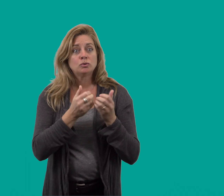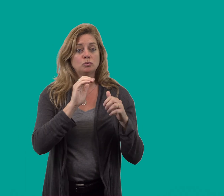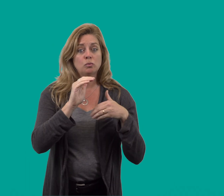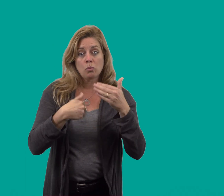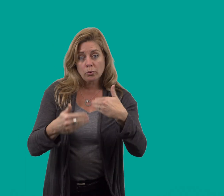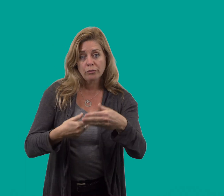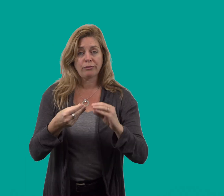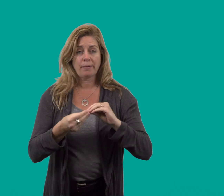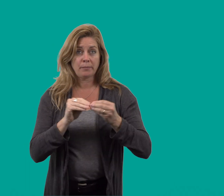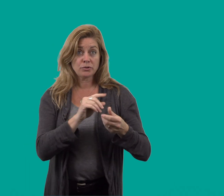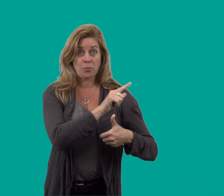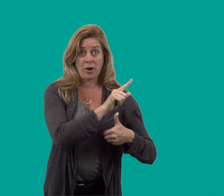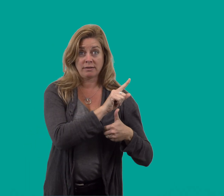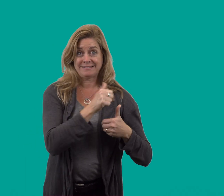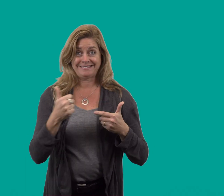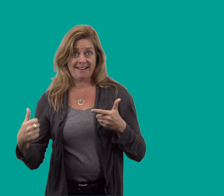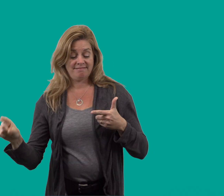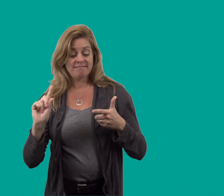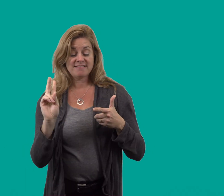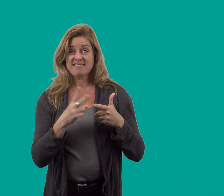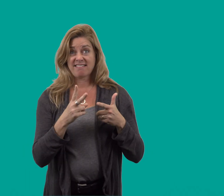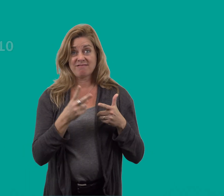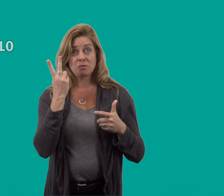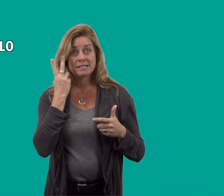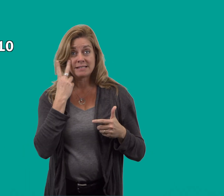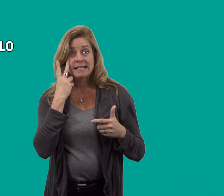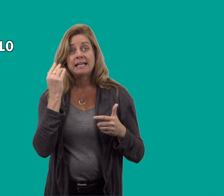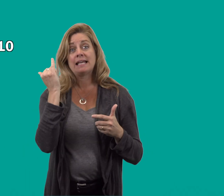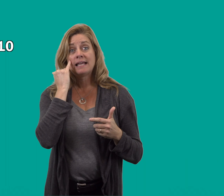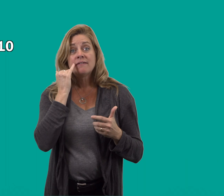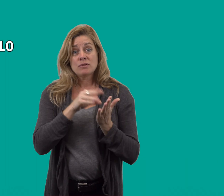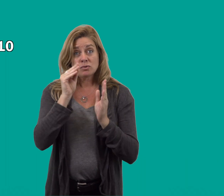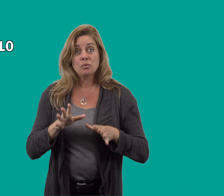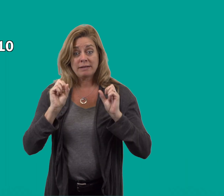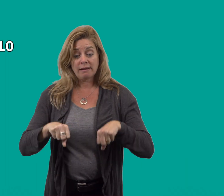how to order numbers from 1 to 10, secondly you can see if the student is